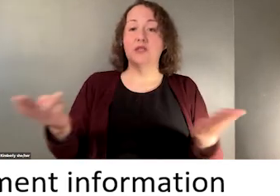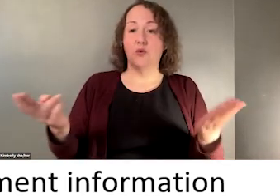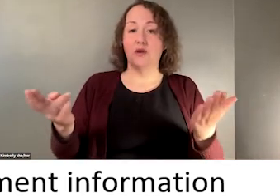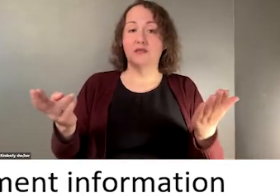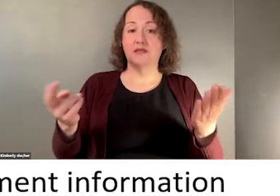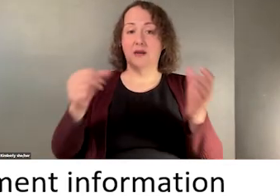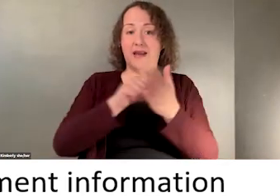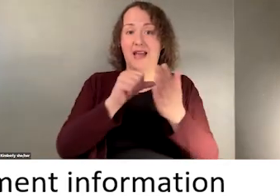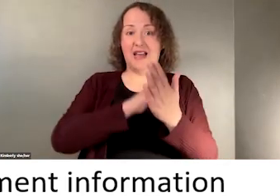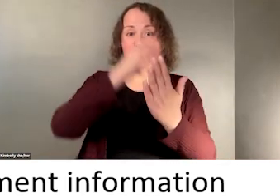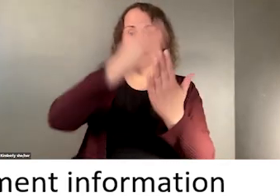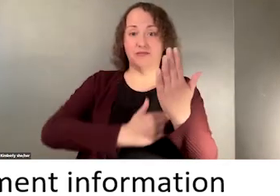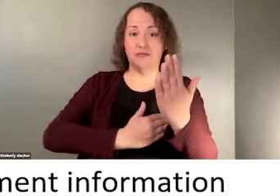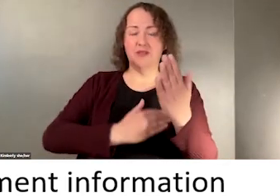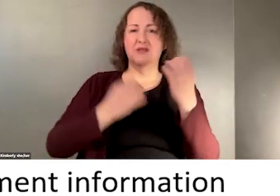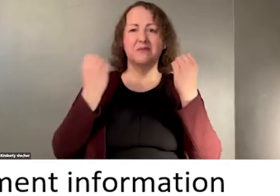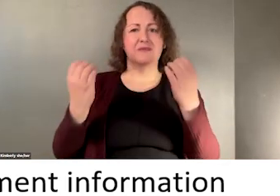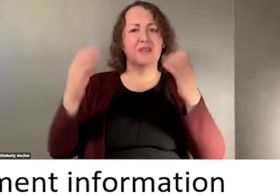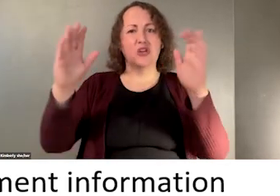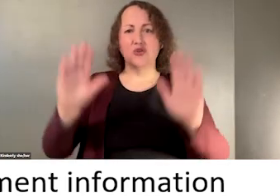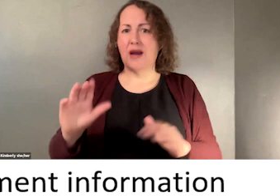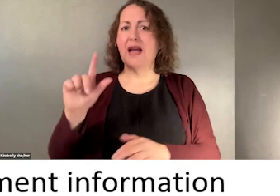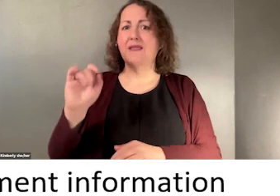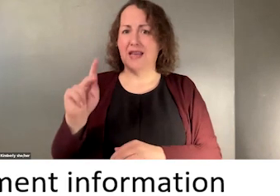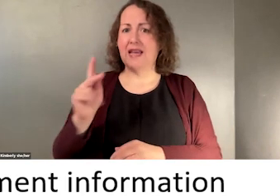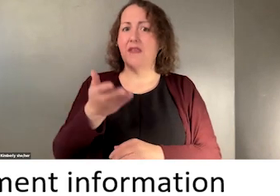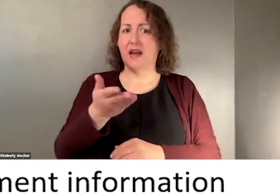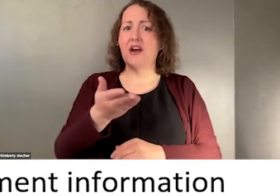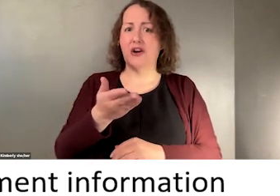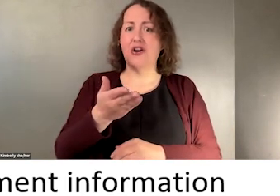There's a lot of really great links here and things that you can bookmark.